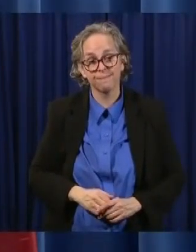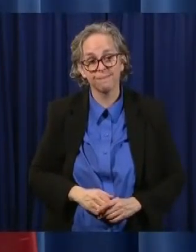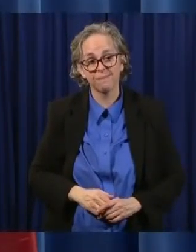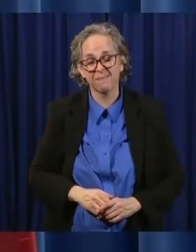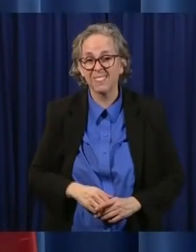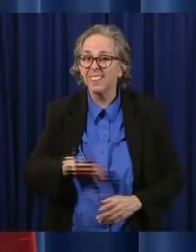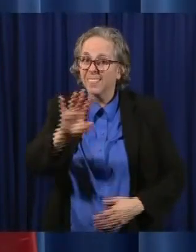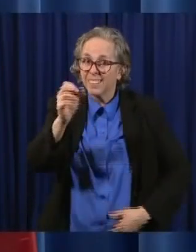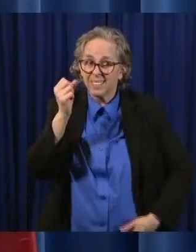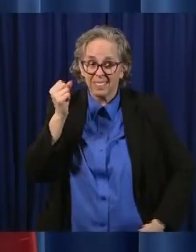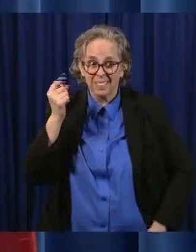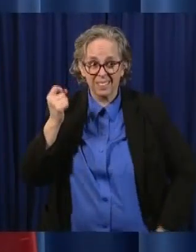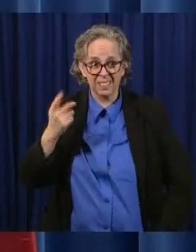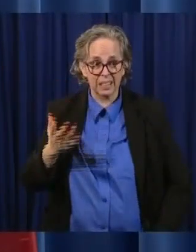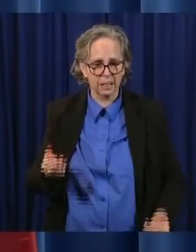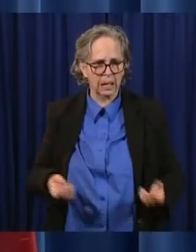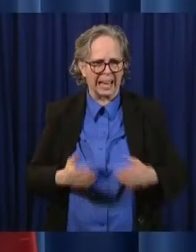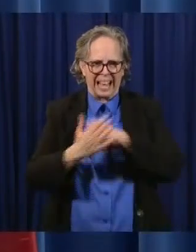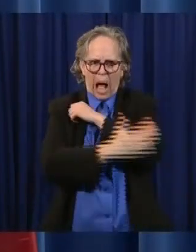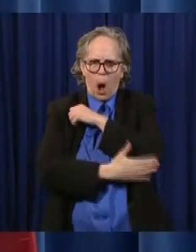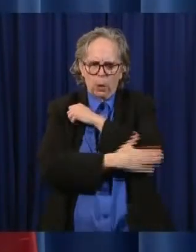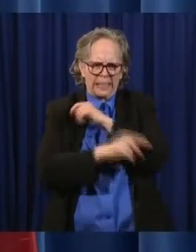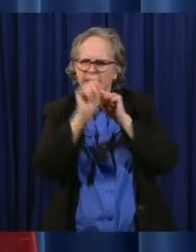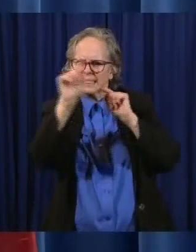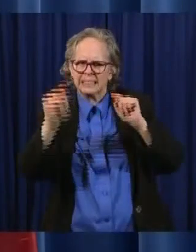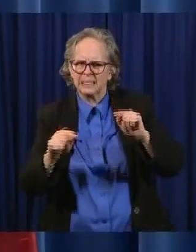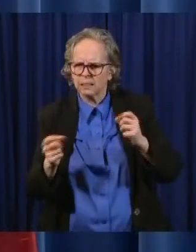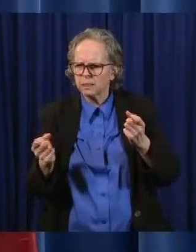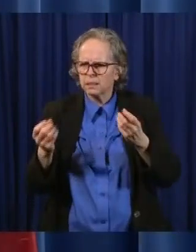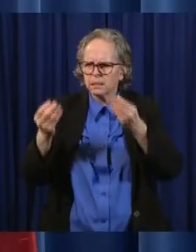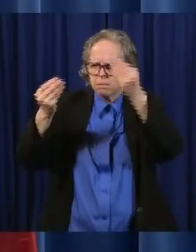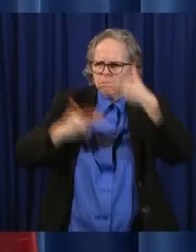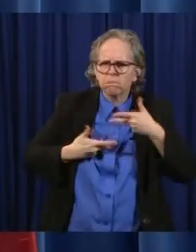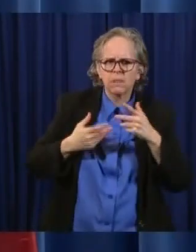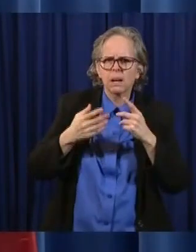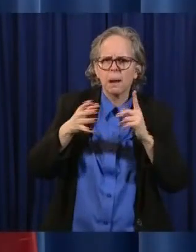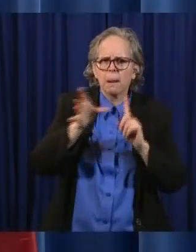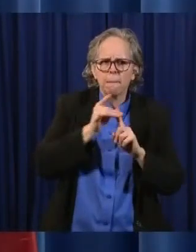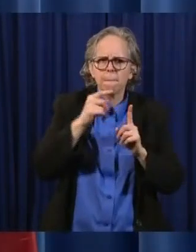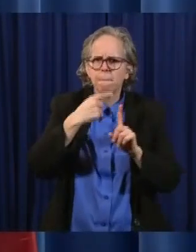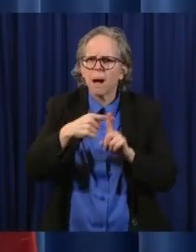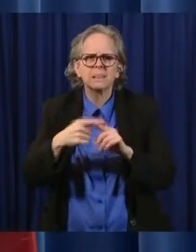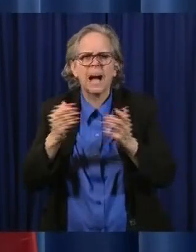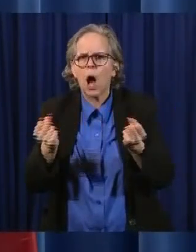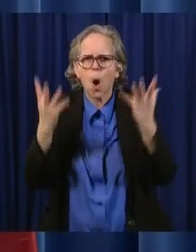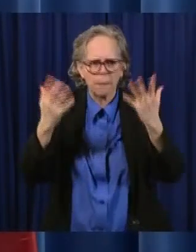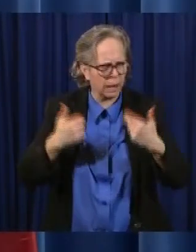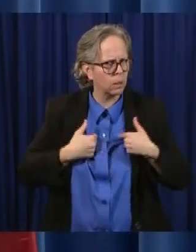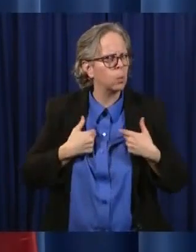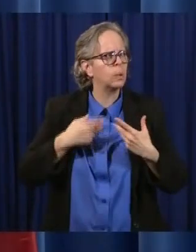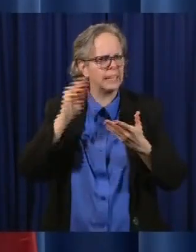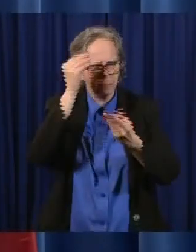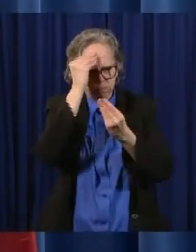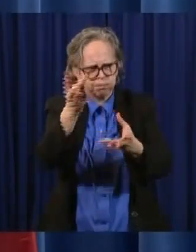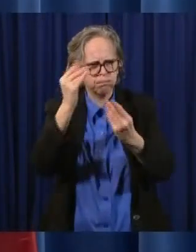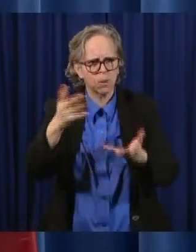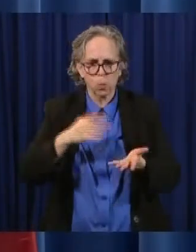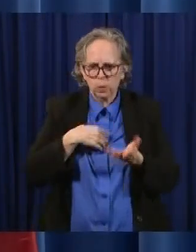THEY ALSO PROVIDE A CUMULATIVE NUMBER OF INTENSIVE CARE ADMISSIONS UPDATED ON A DAILY BASIS AS WELL AS ICU ADMISSION PERCENTAGE OF TOTAL CASES. FURTHER, THEY ATTRACTED NUMBER